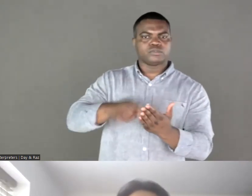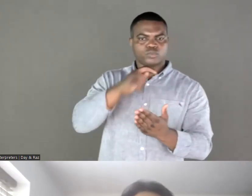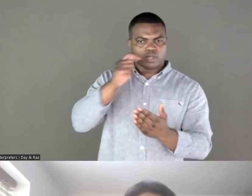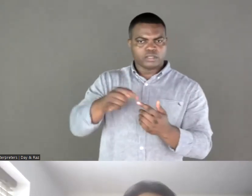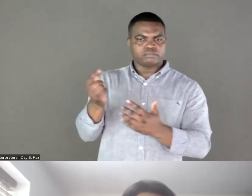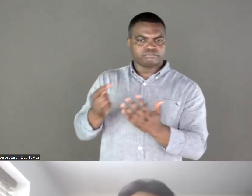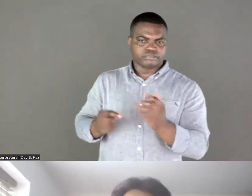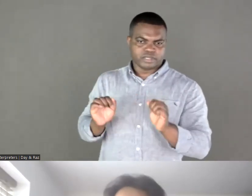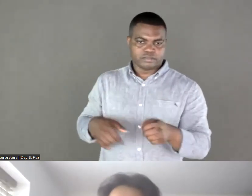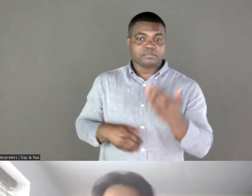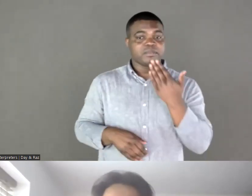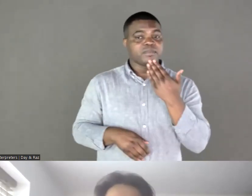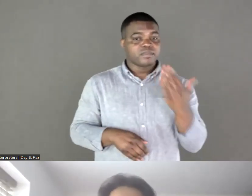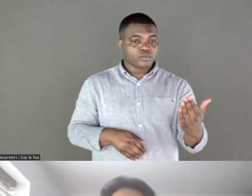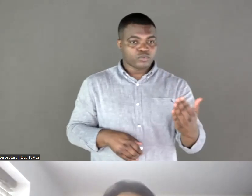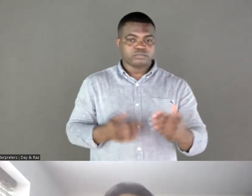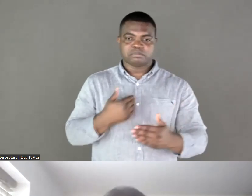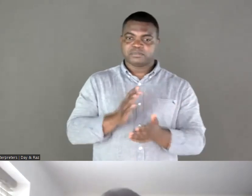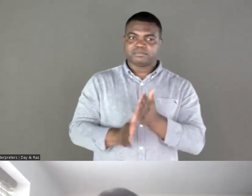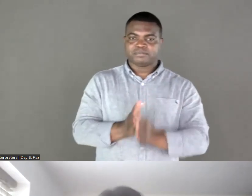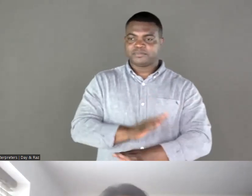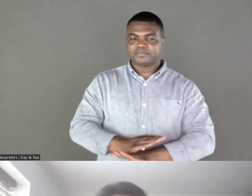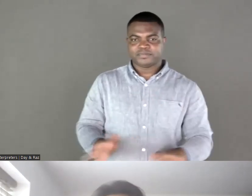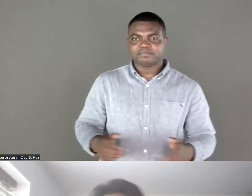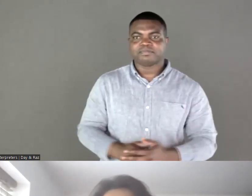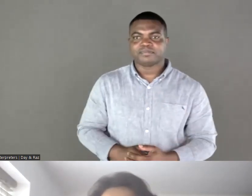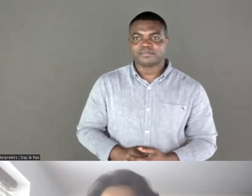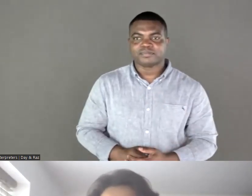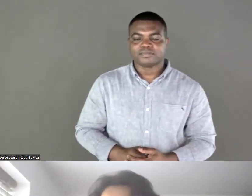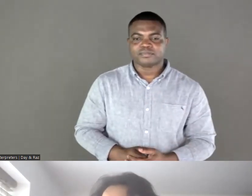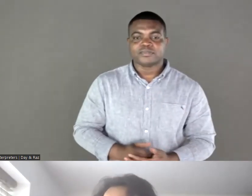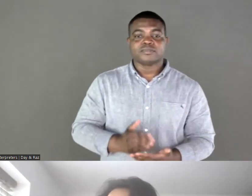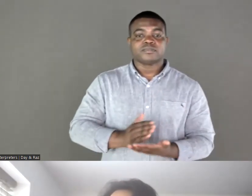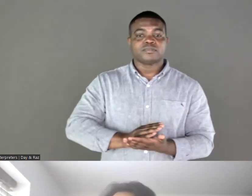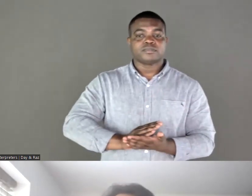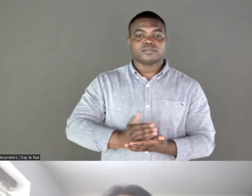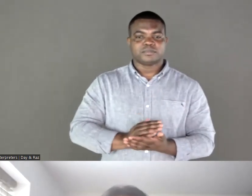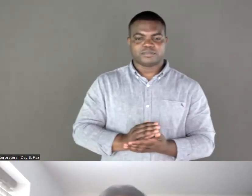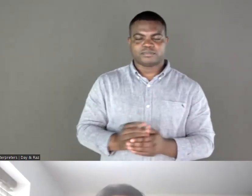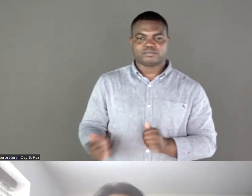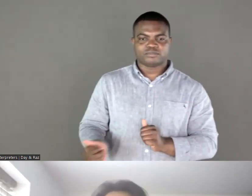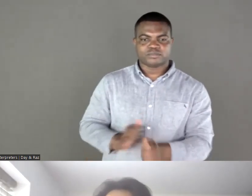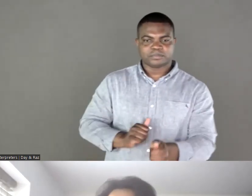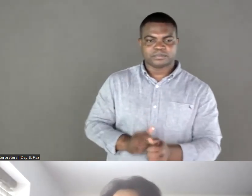Thank you very much, Larissa. Maybe I am gonna dive a bit deeper into that question,